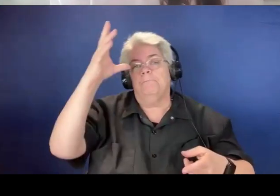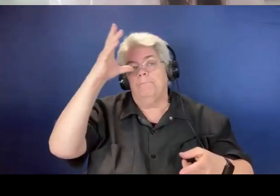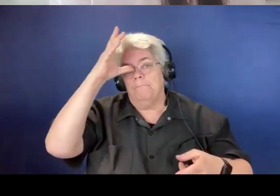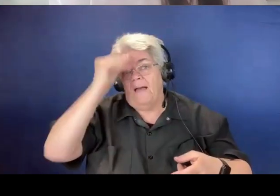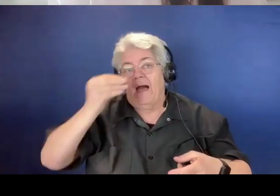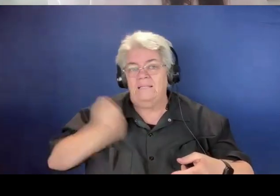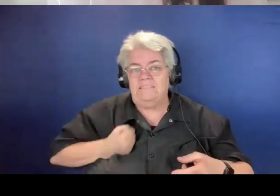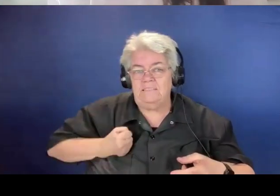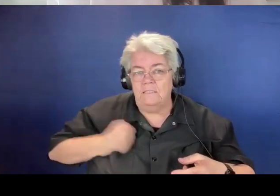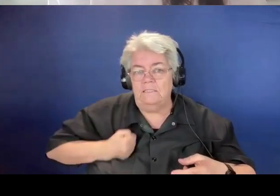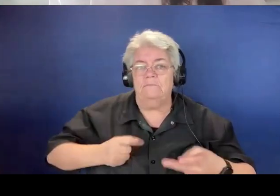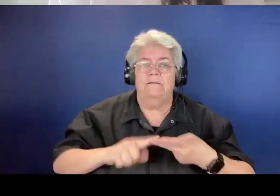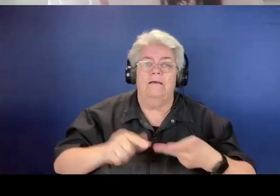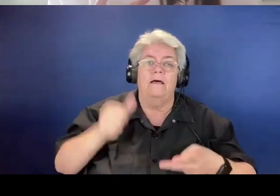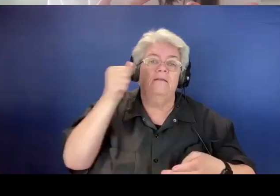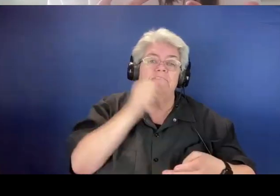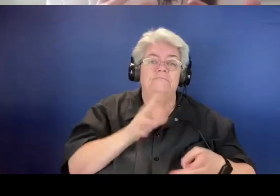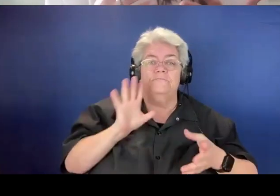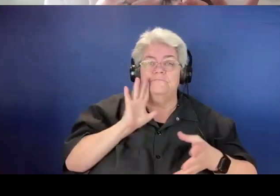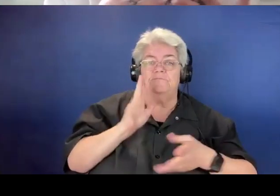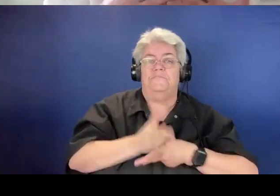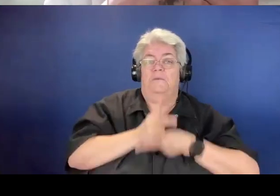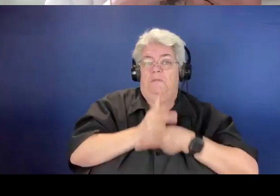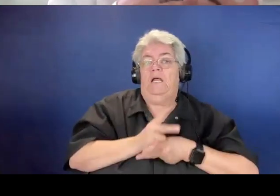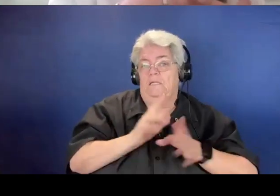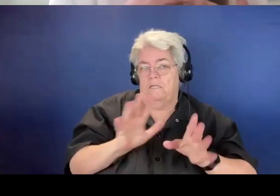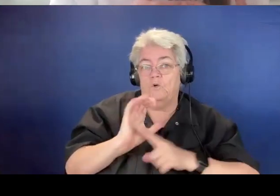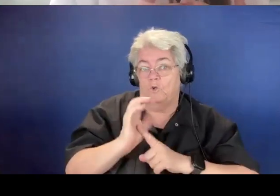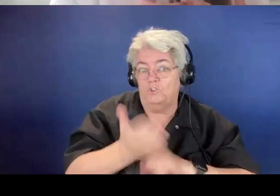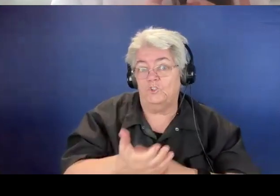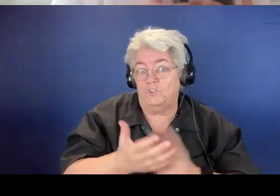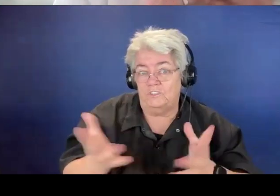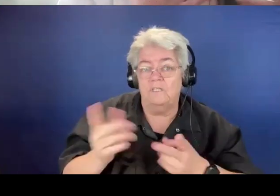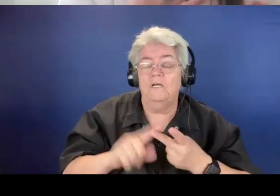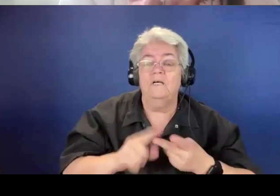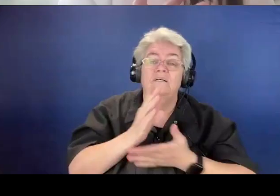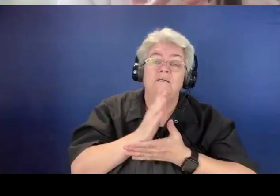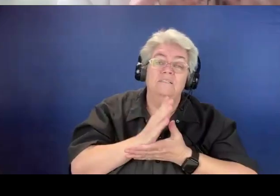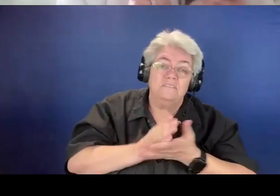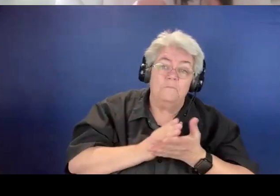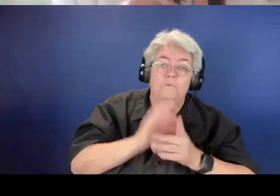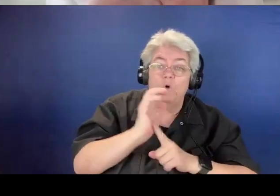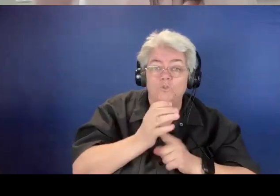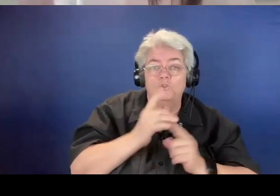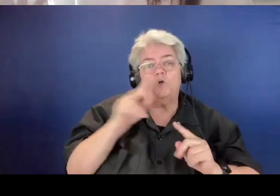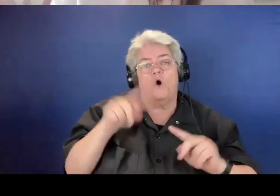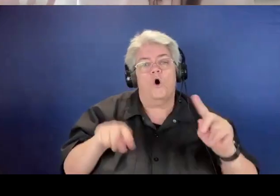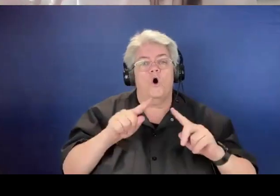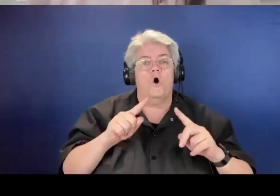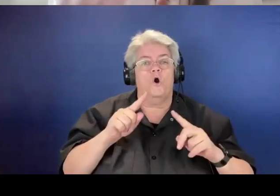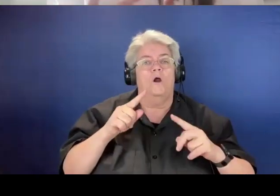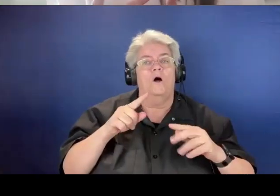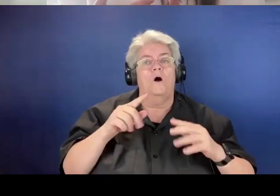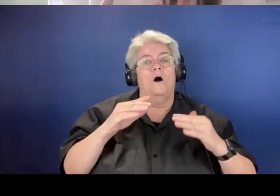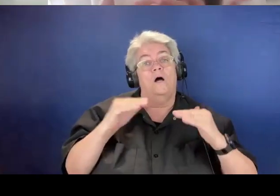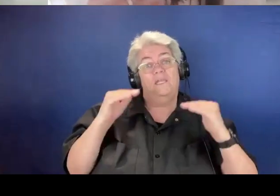cultures, some of the cultures are more focused on equality or obedience, and